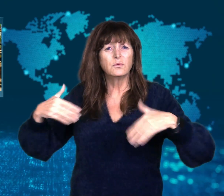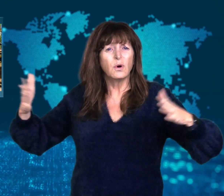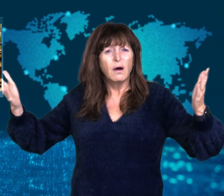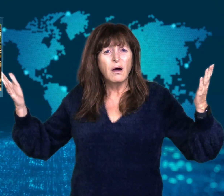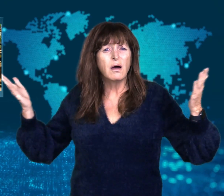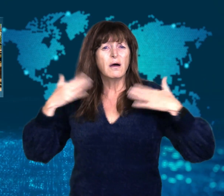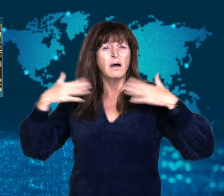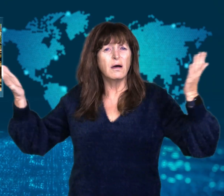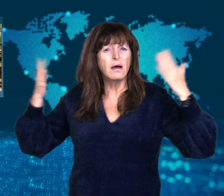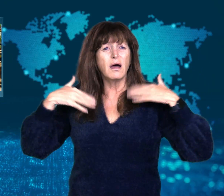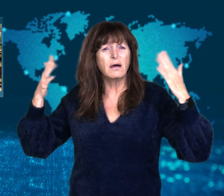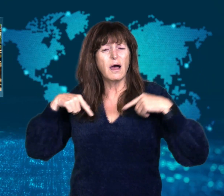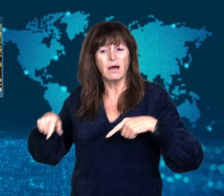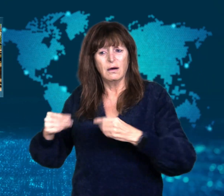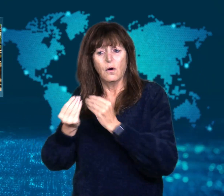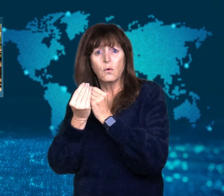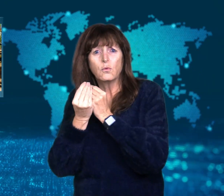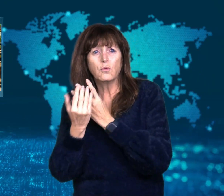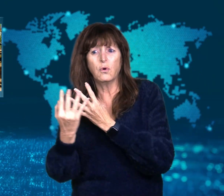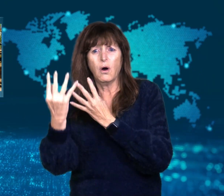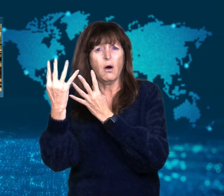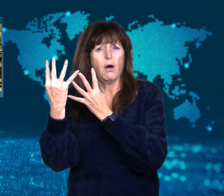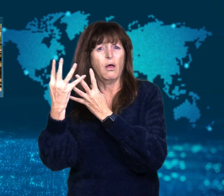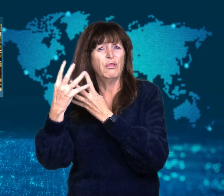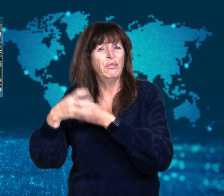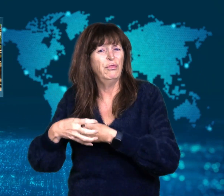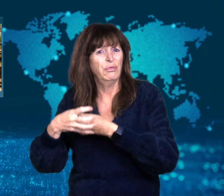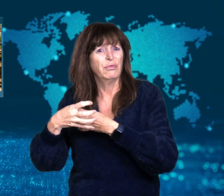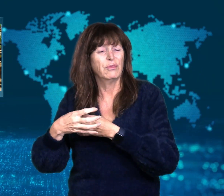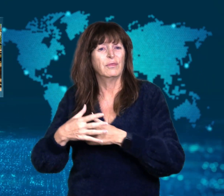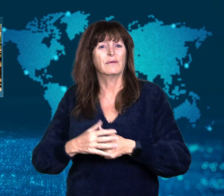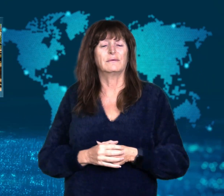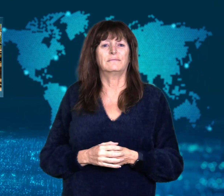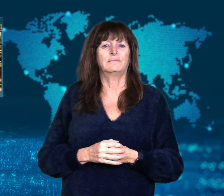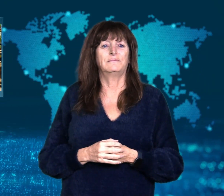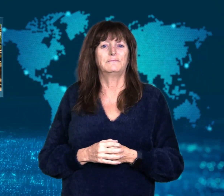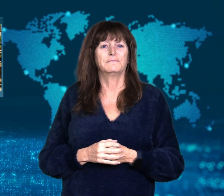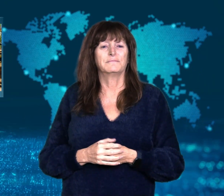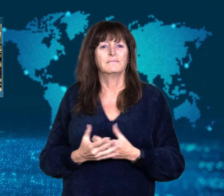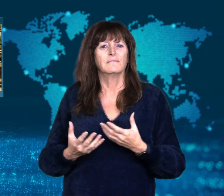Vegetable oils including palm, soy,